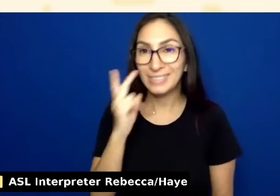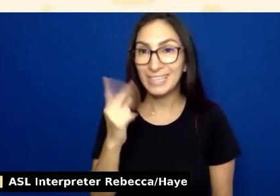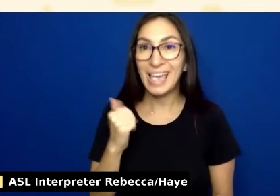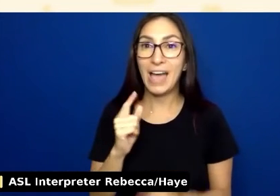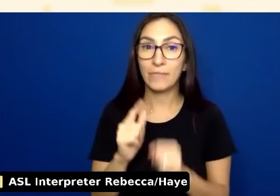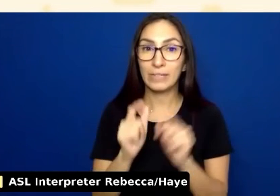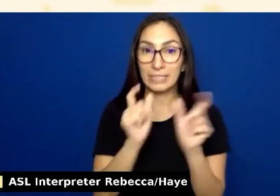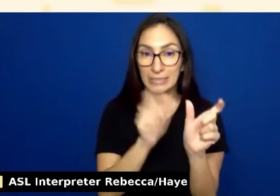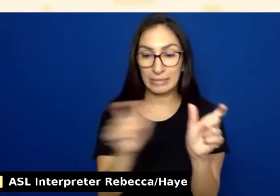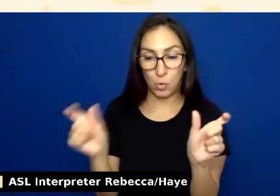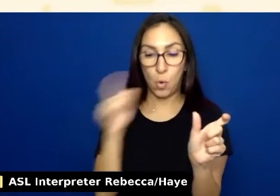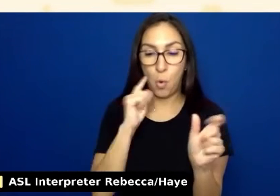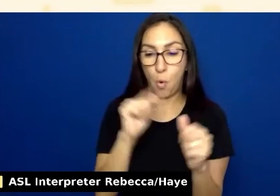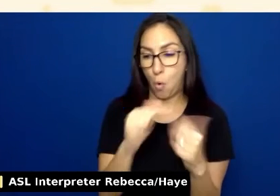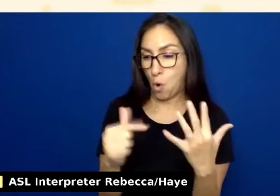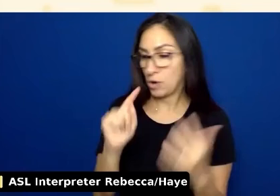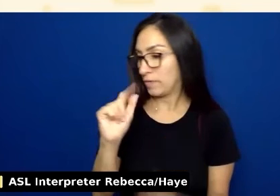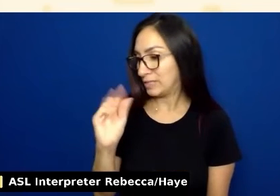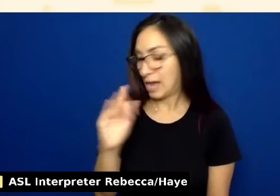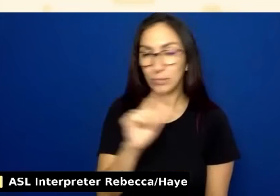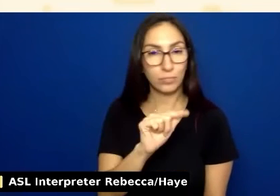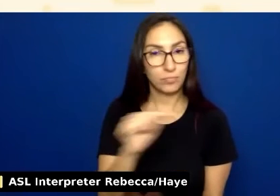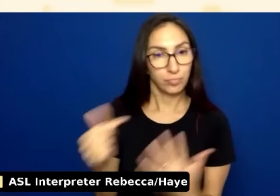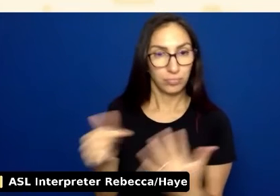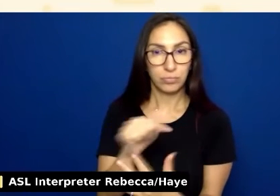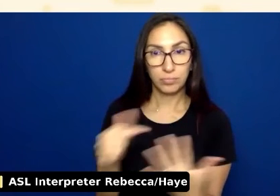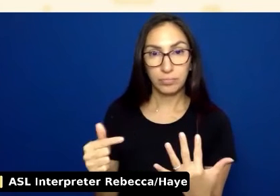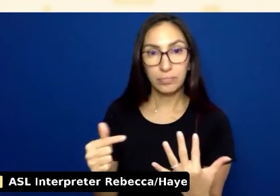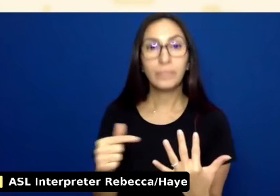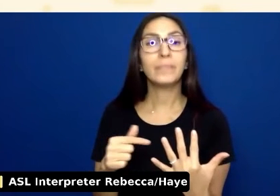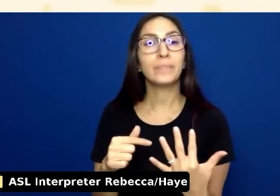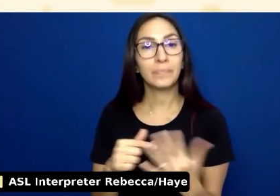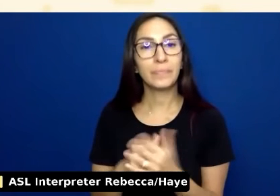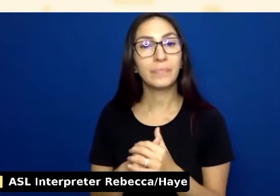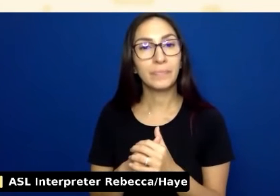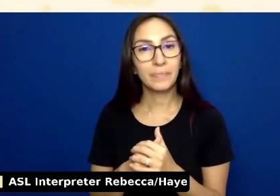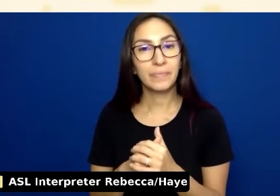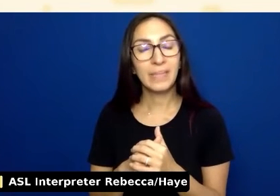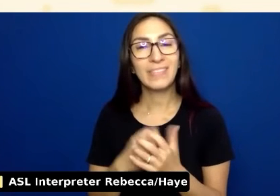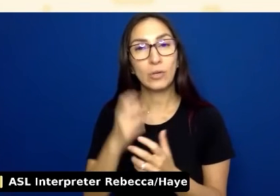and how different elements receive tab focus and what would be the order.